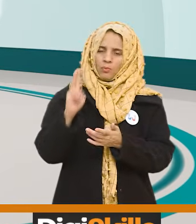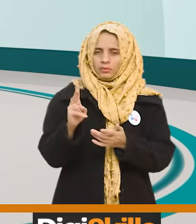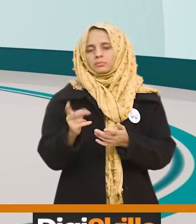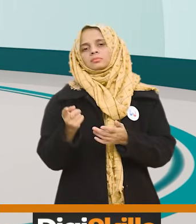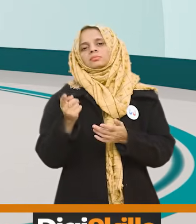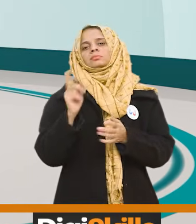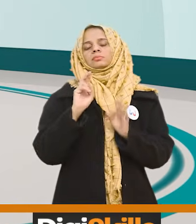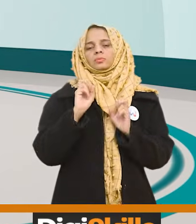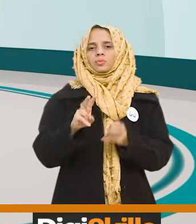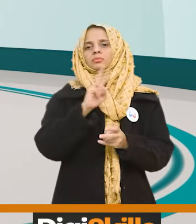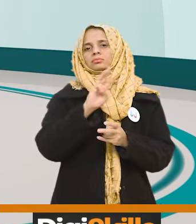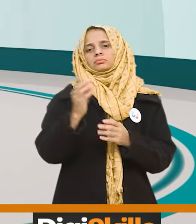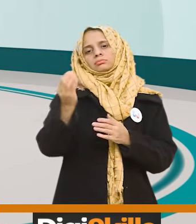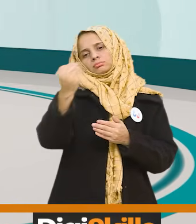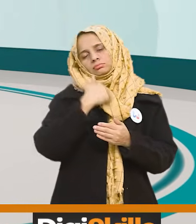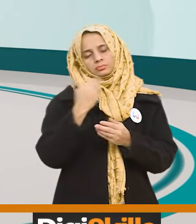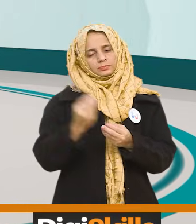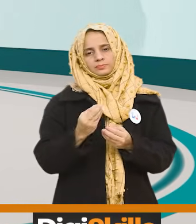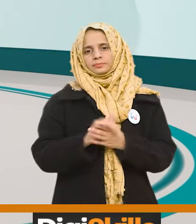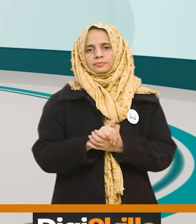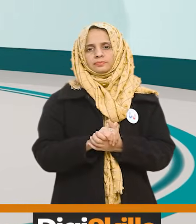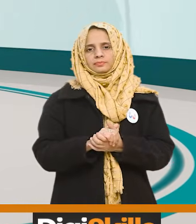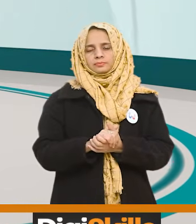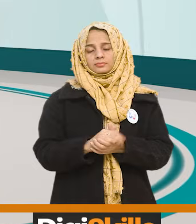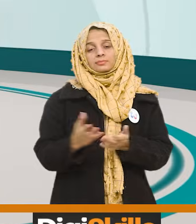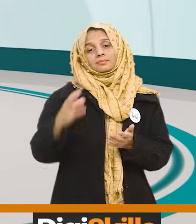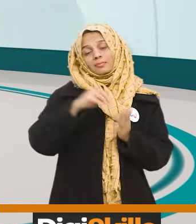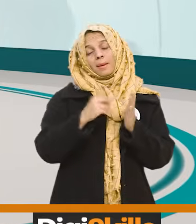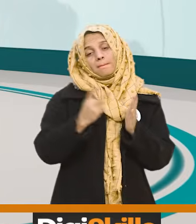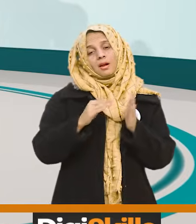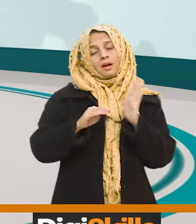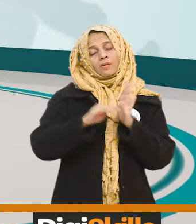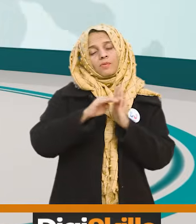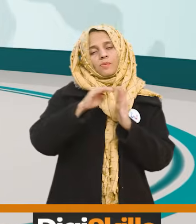The freelance marketplace deposited the money in your account. This is what Milestones are.